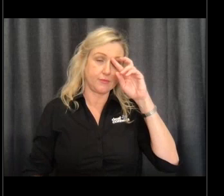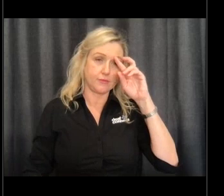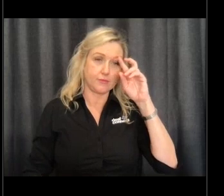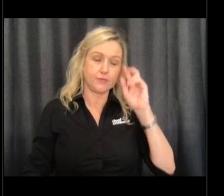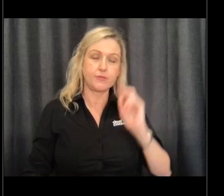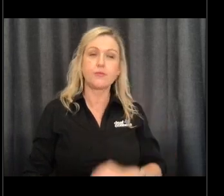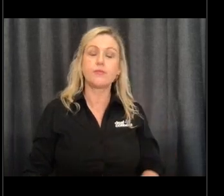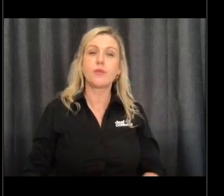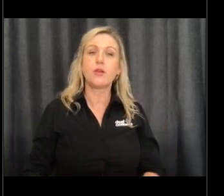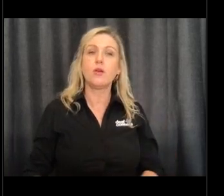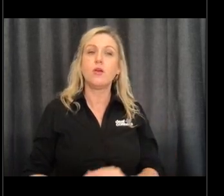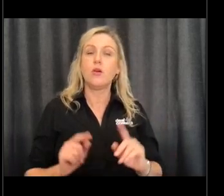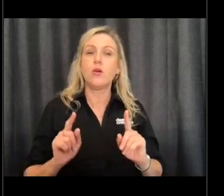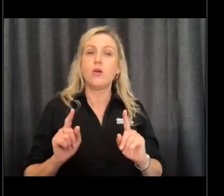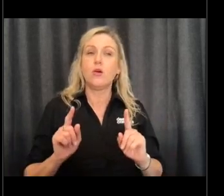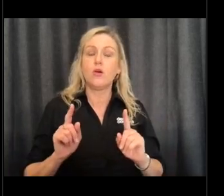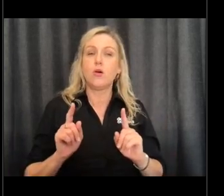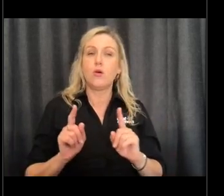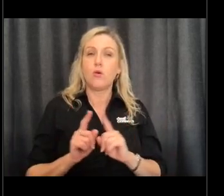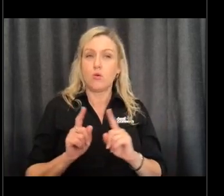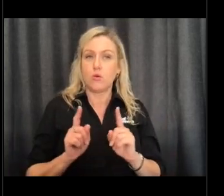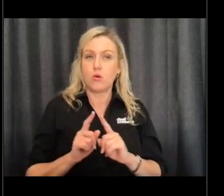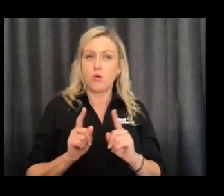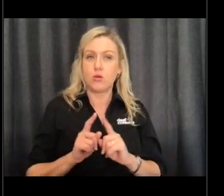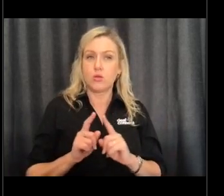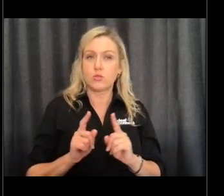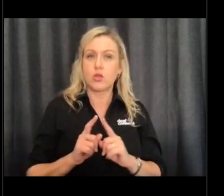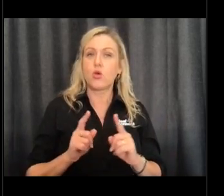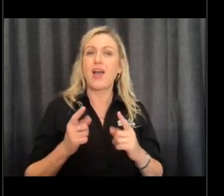The other thing that will happen in that space is around wear and tear and what